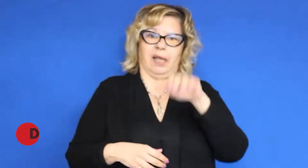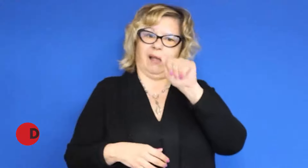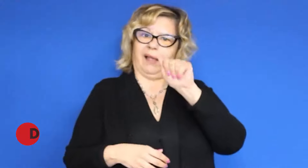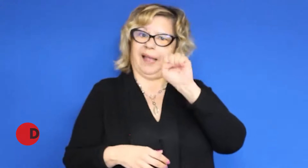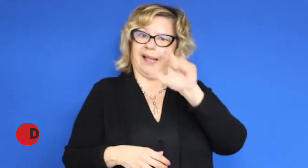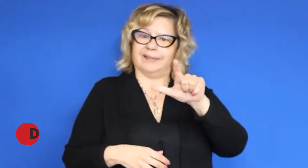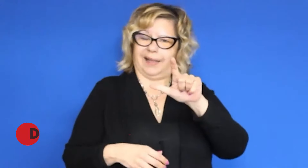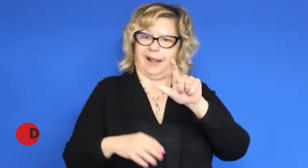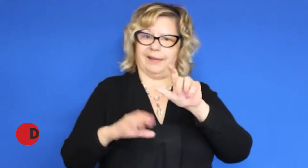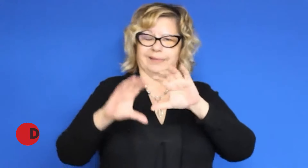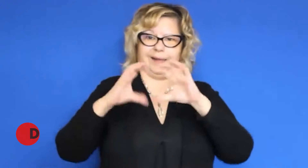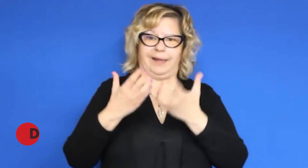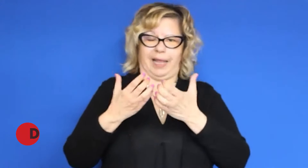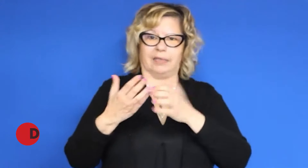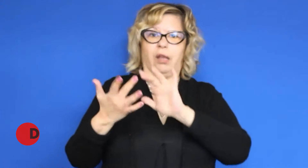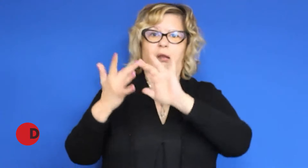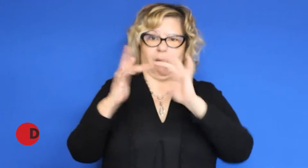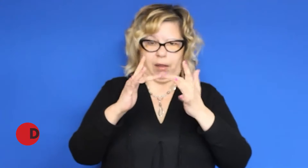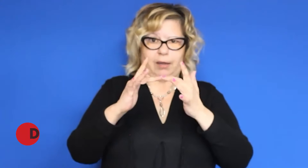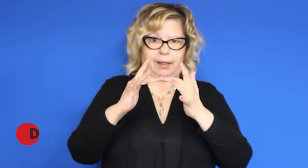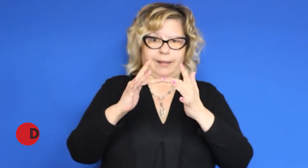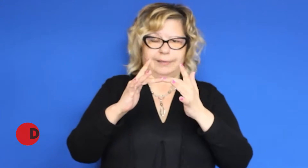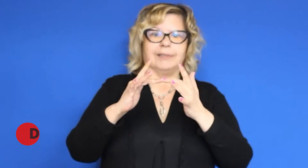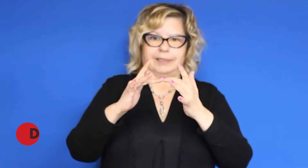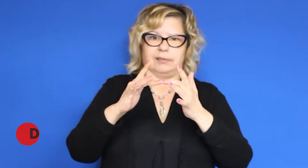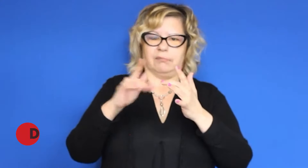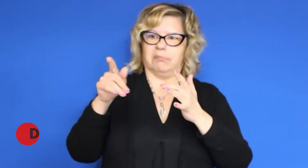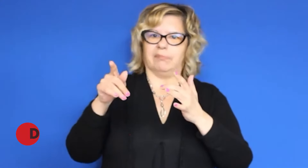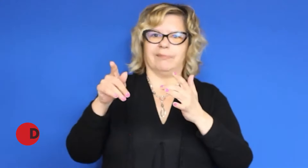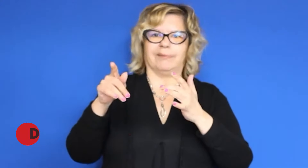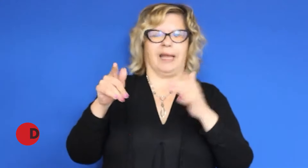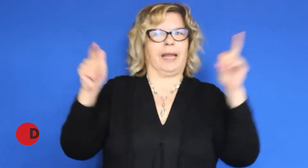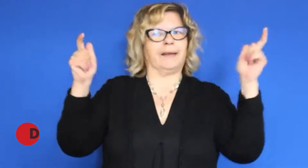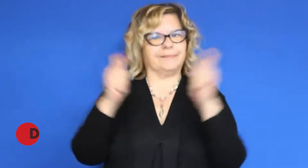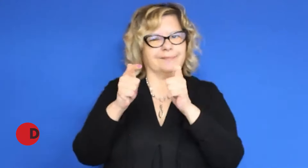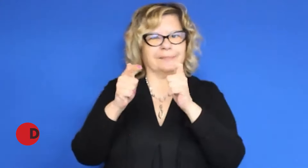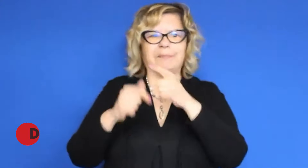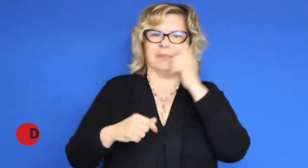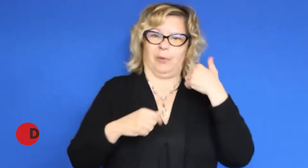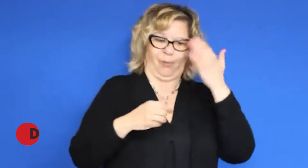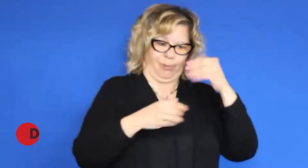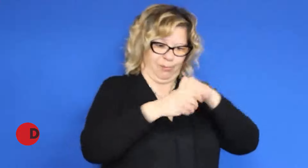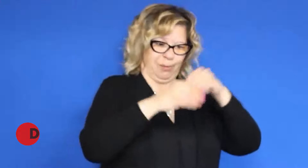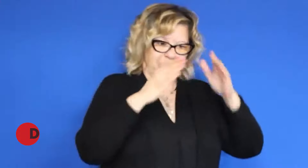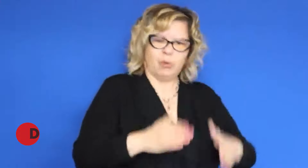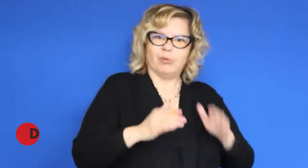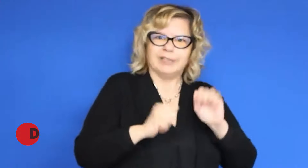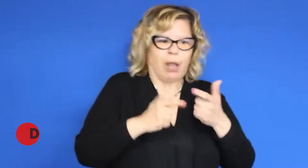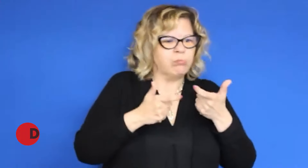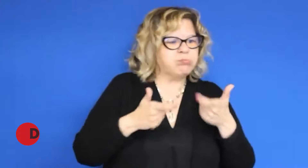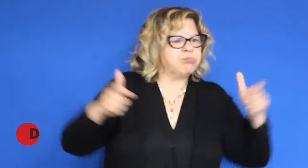Our online ASL classes saw a drop in the number of students because we couldn’t provide classes in person